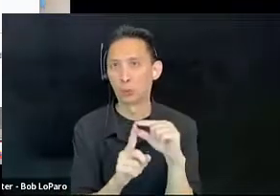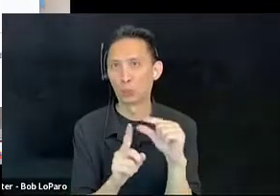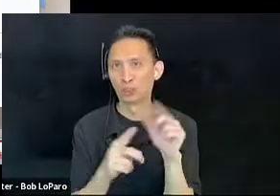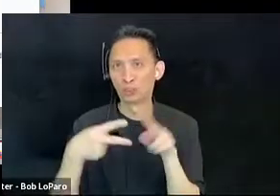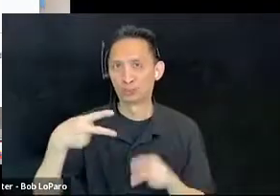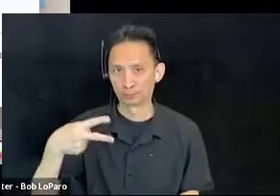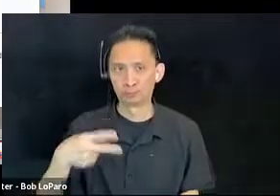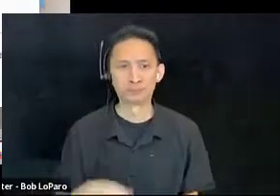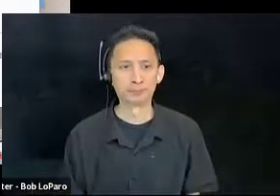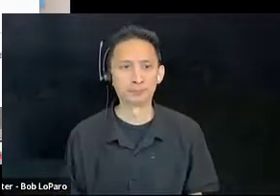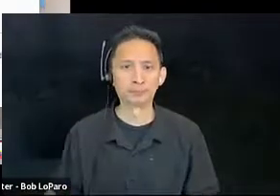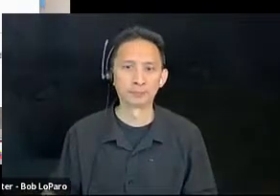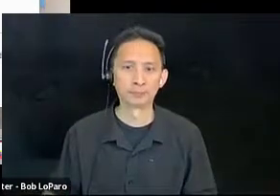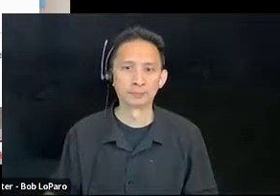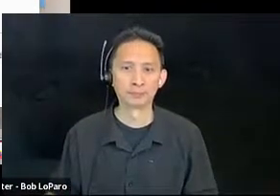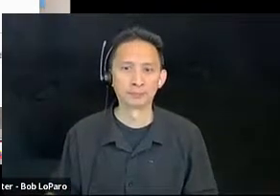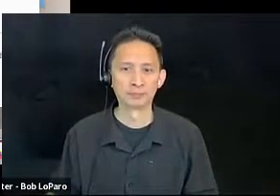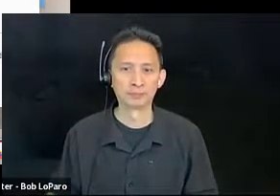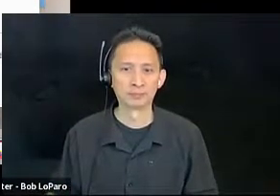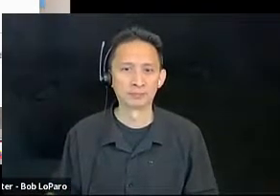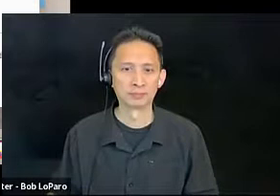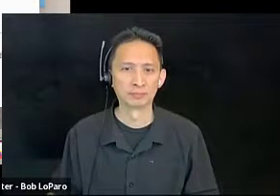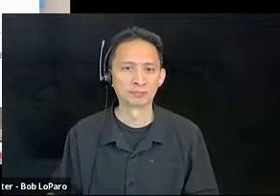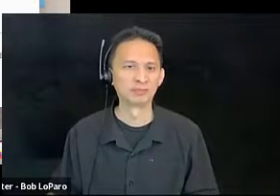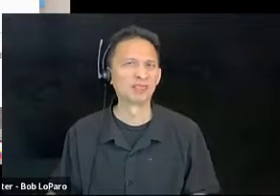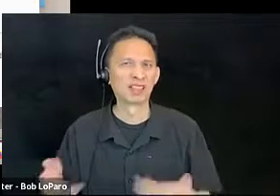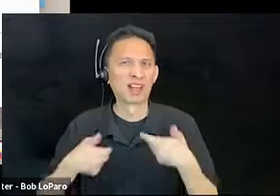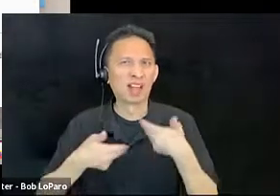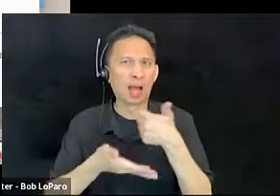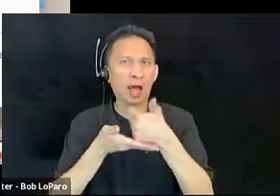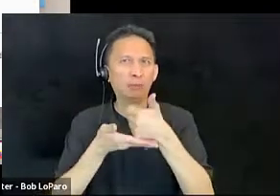Let's just to make it a little easier to recognize and adapt around.